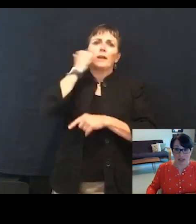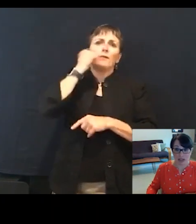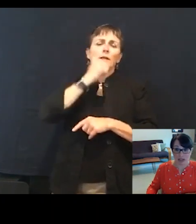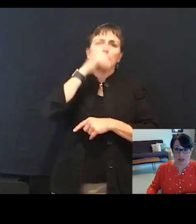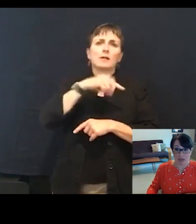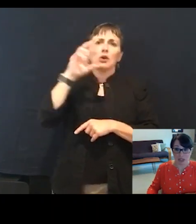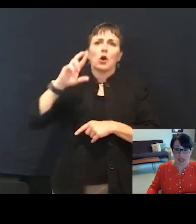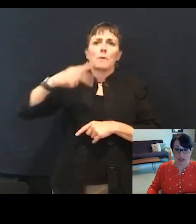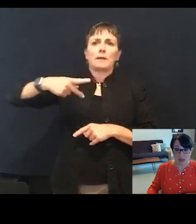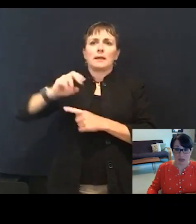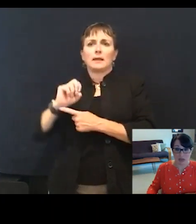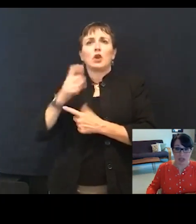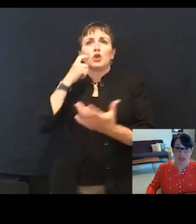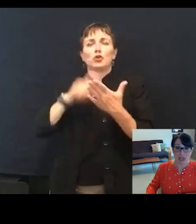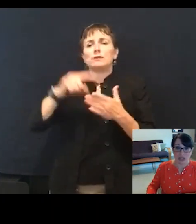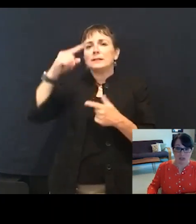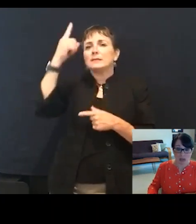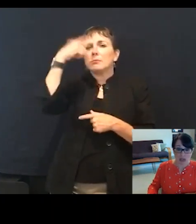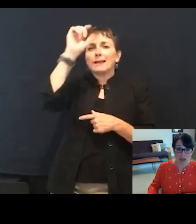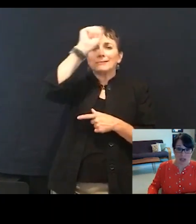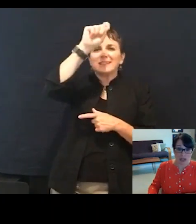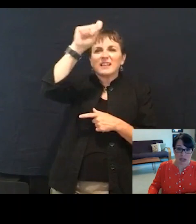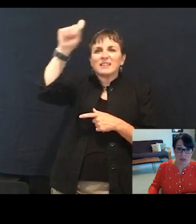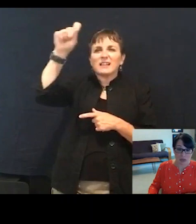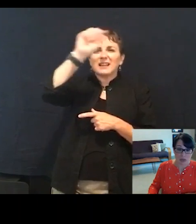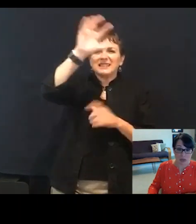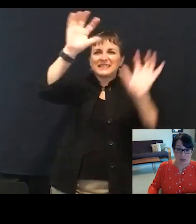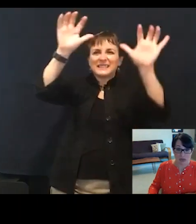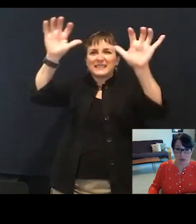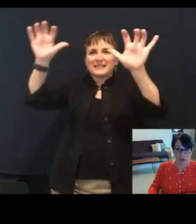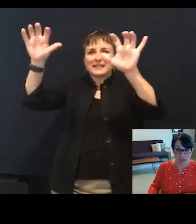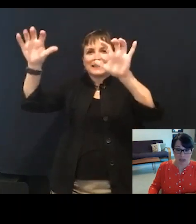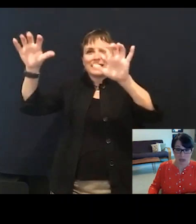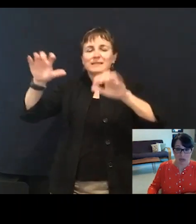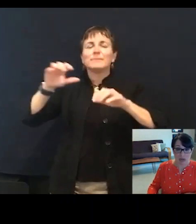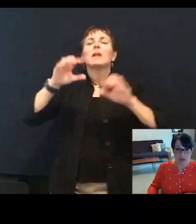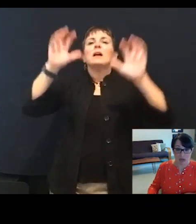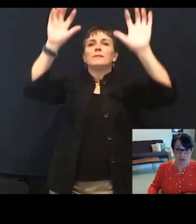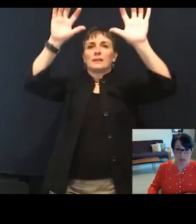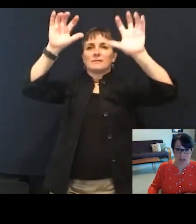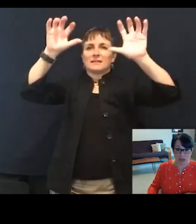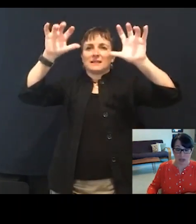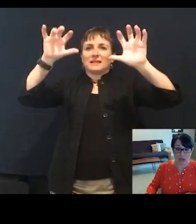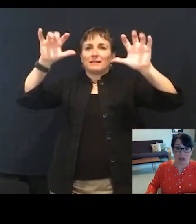these little melanosomes, have migrated downward towards the photoreceptors in this normal mouse.